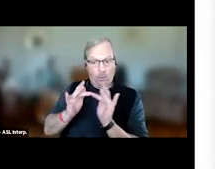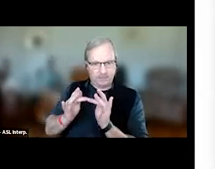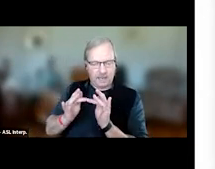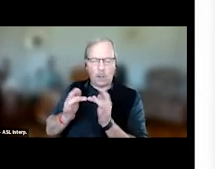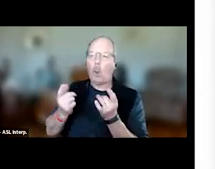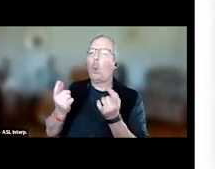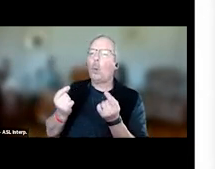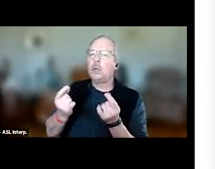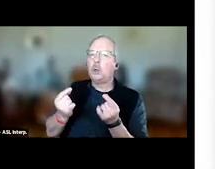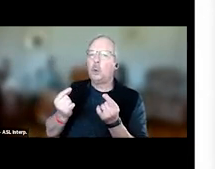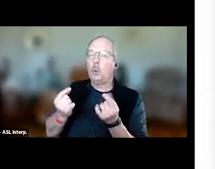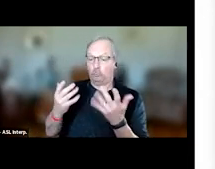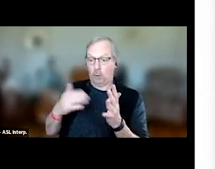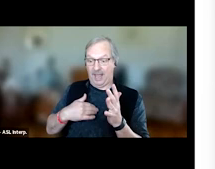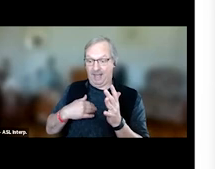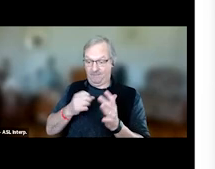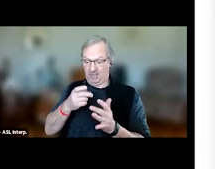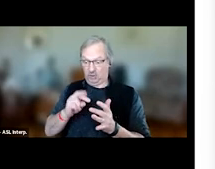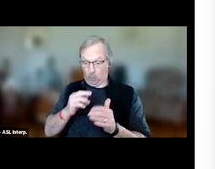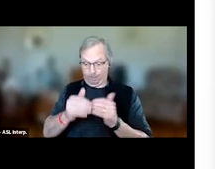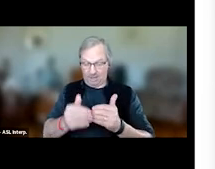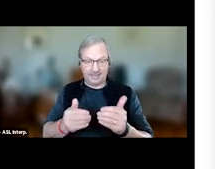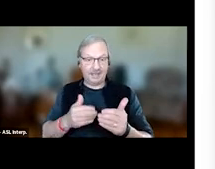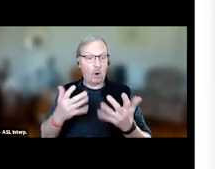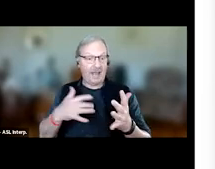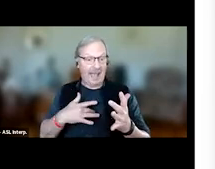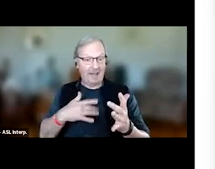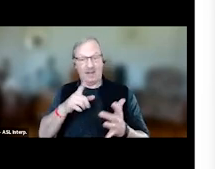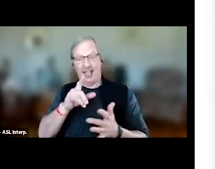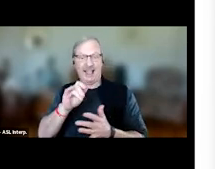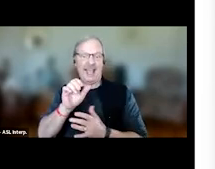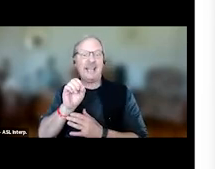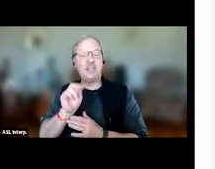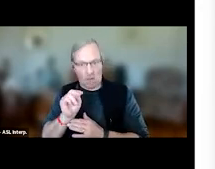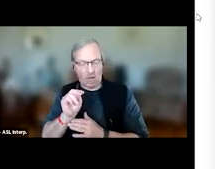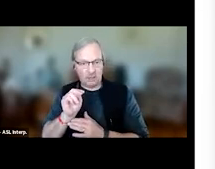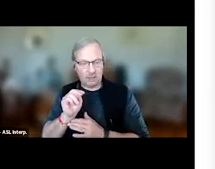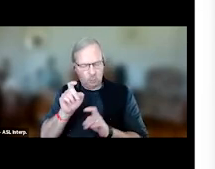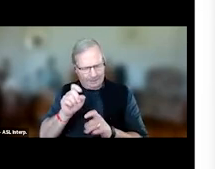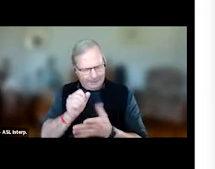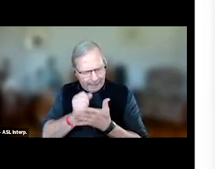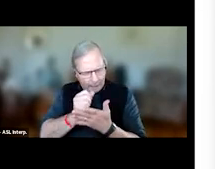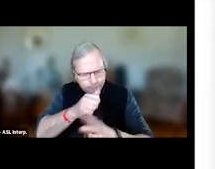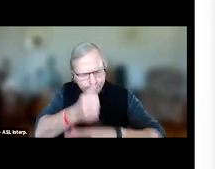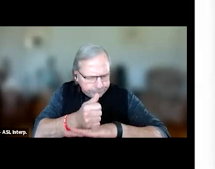Do we already have a SOAR process? Do I already have a SOAR liaison? Am I needing to help establish that? Do I need to, you know,